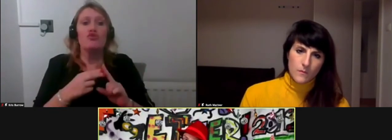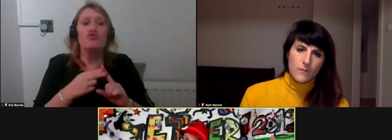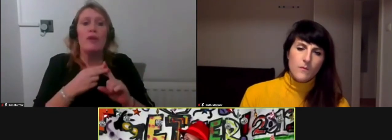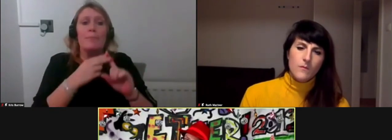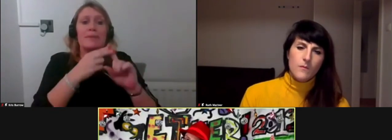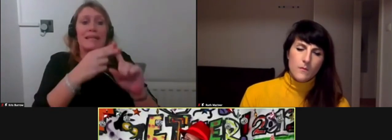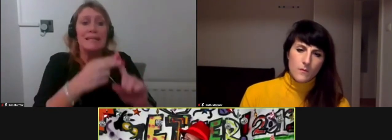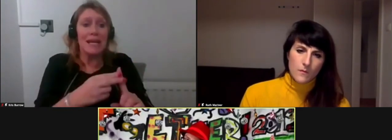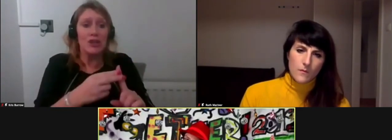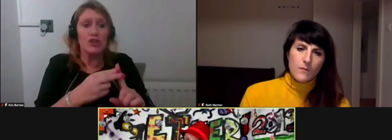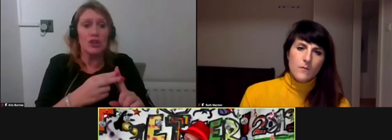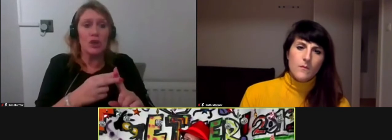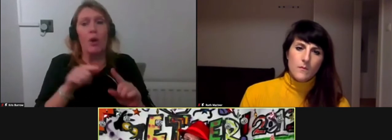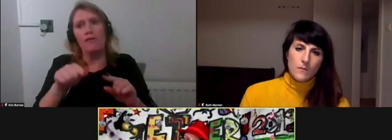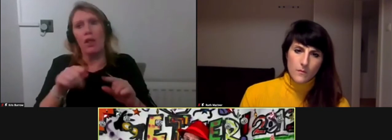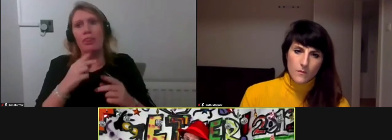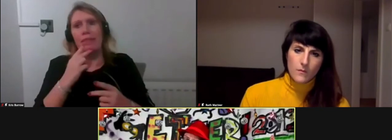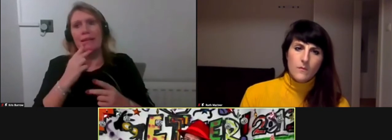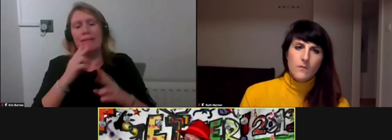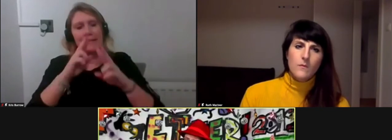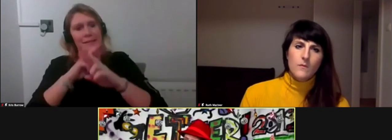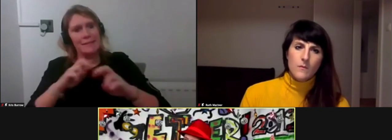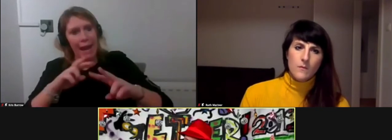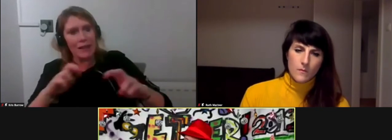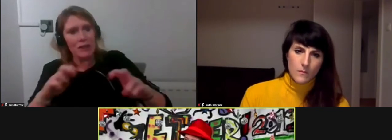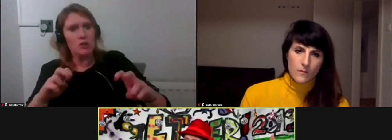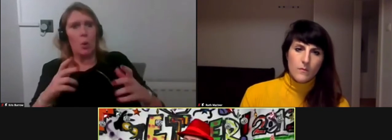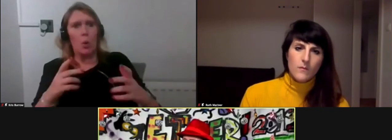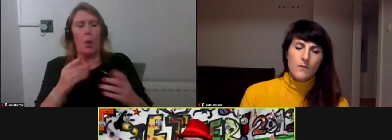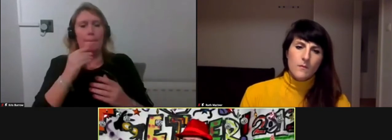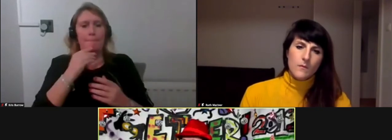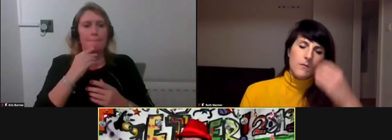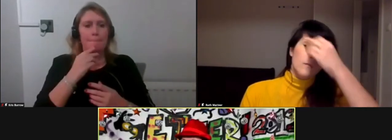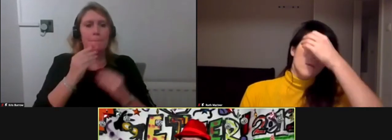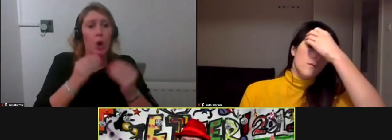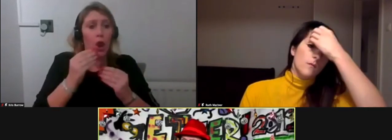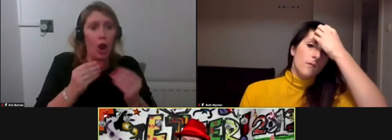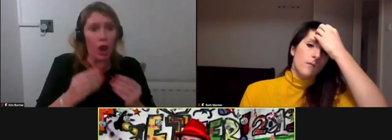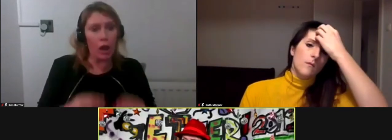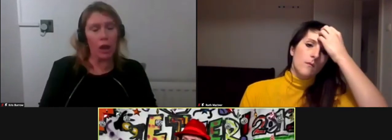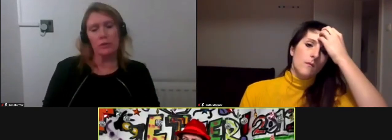this monologue. For me it work very well.